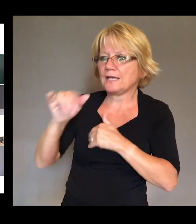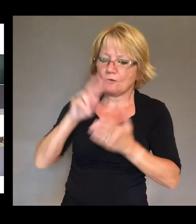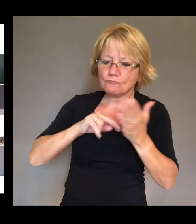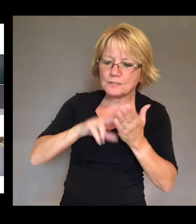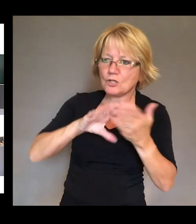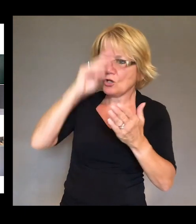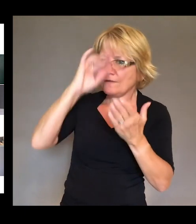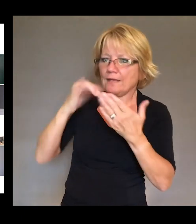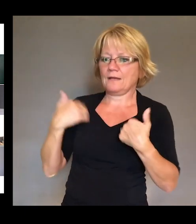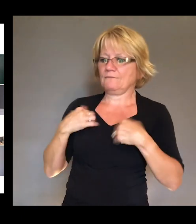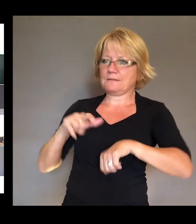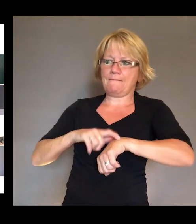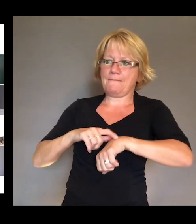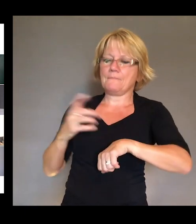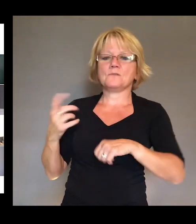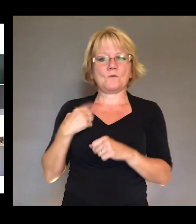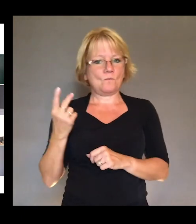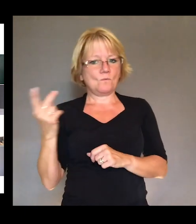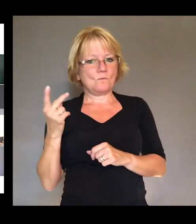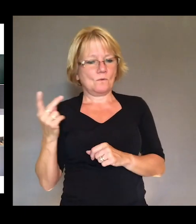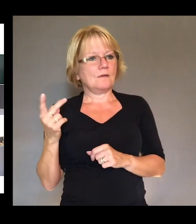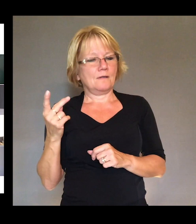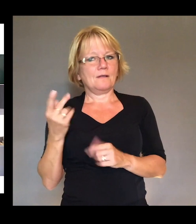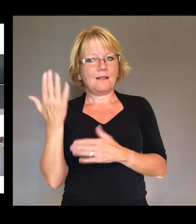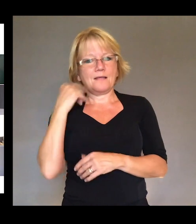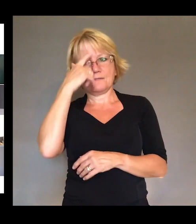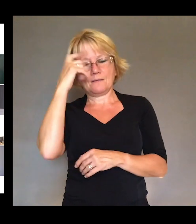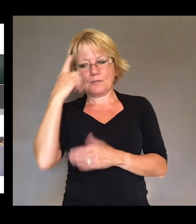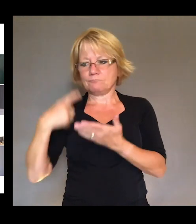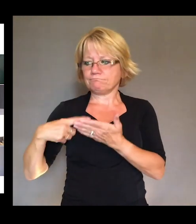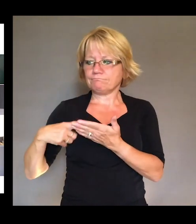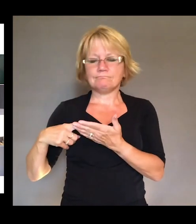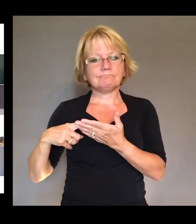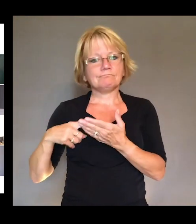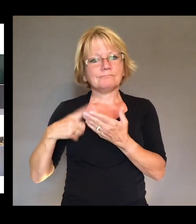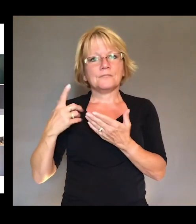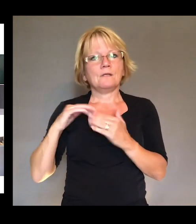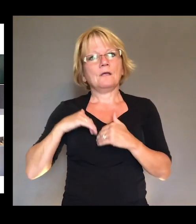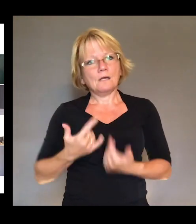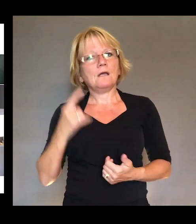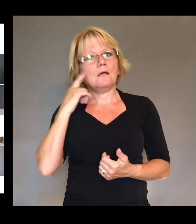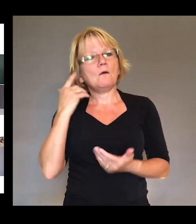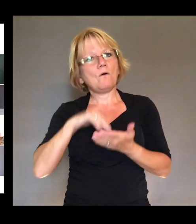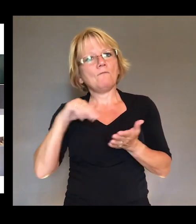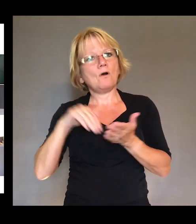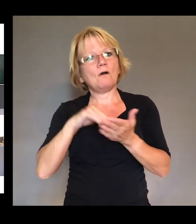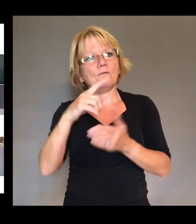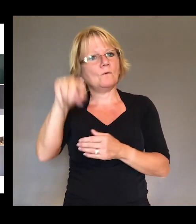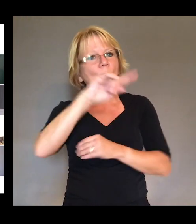well I don't have time to learn about this. So, you know, Stephanie and I had had talked last summer and we were like, I'm so tired of hearing that